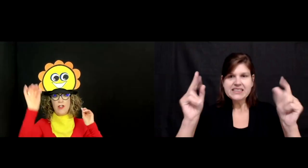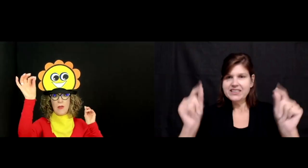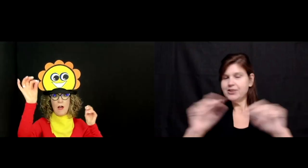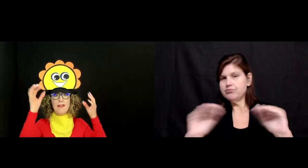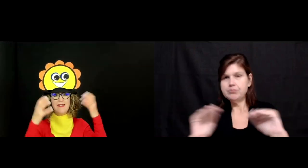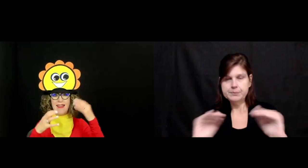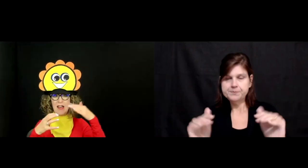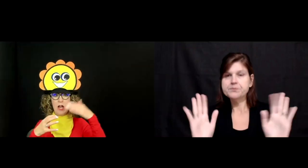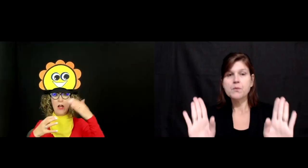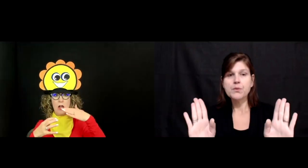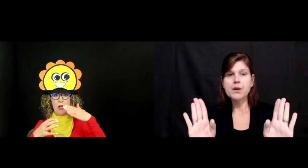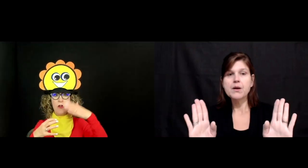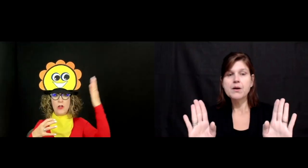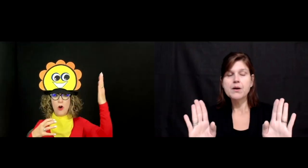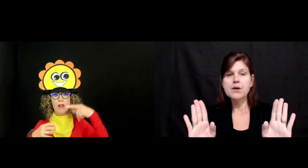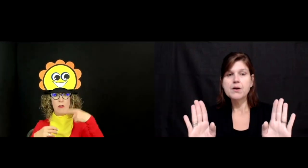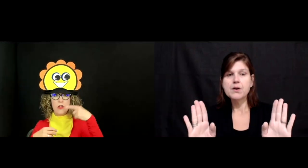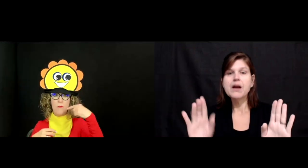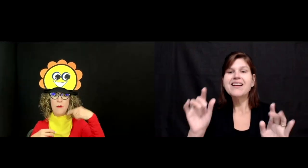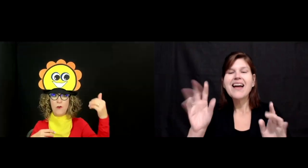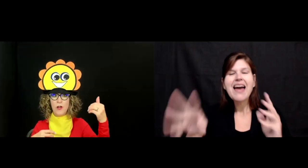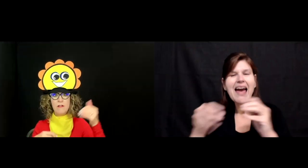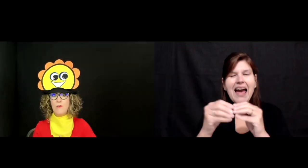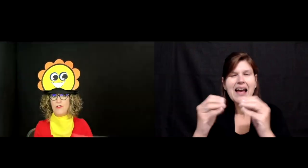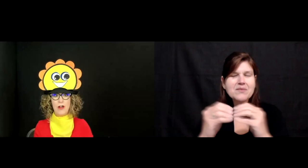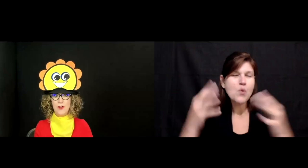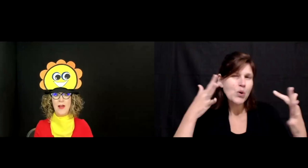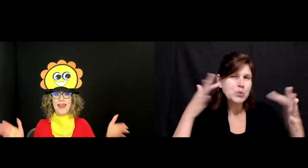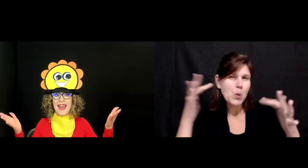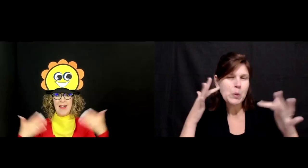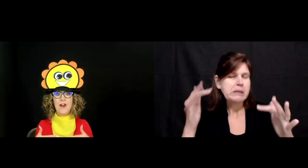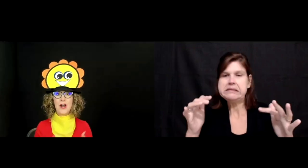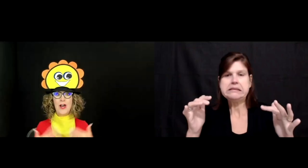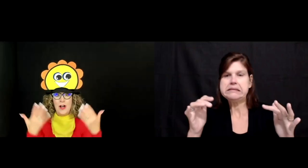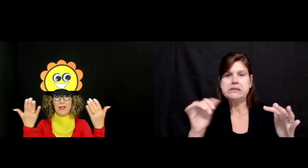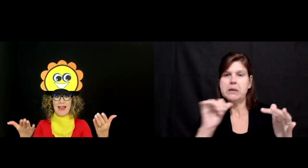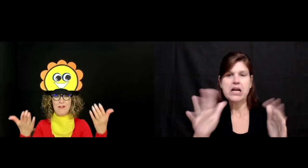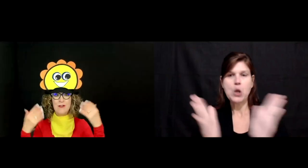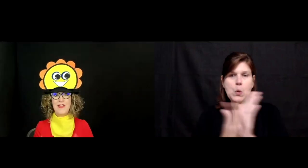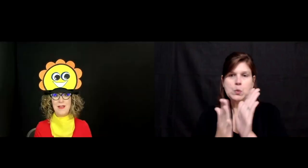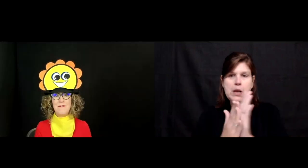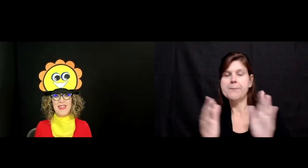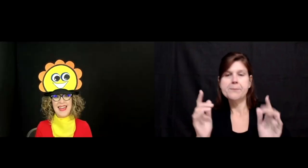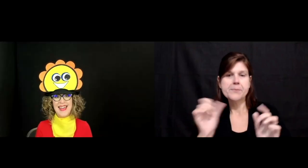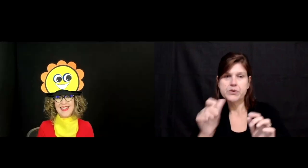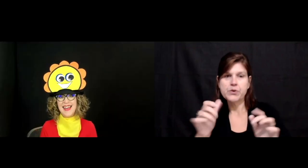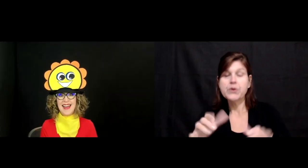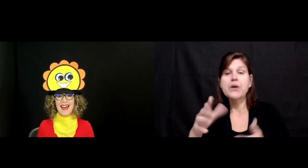just because it's another noise on top of my voice. So I just don't do it. Again, I've learned how to do this over the years.